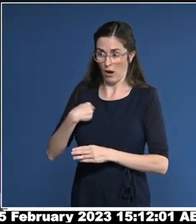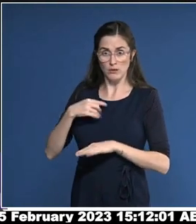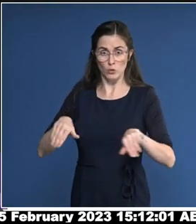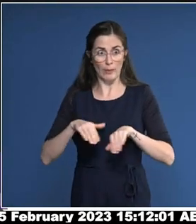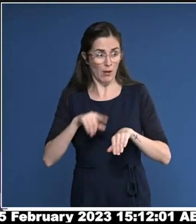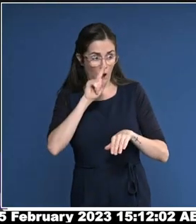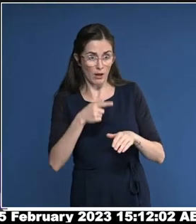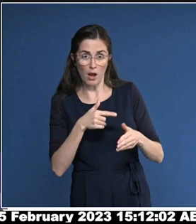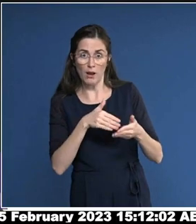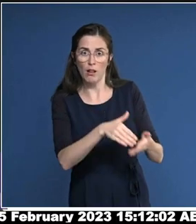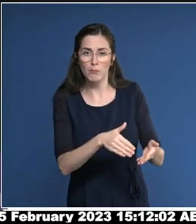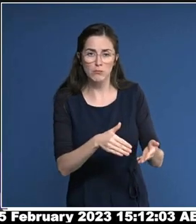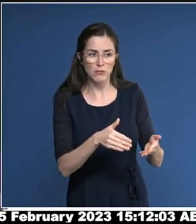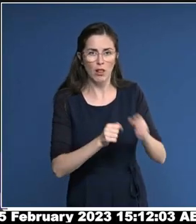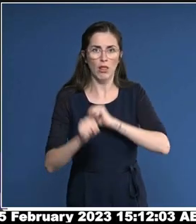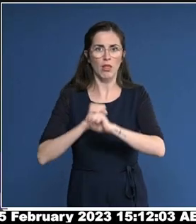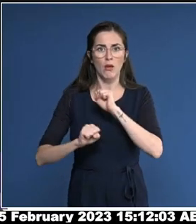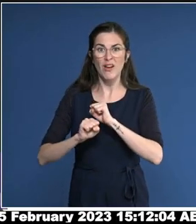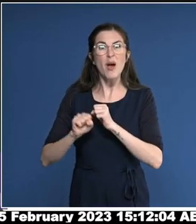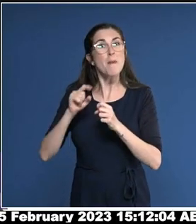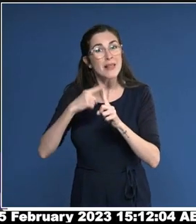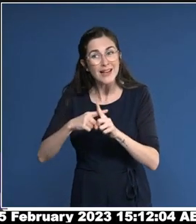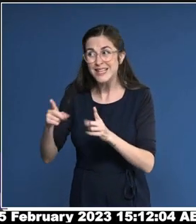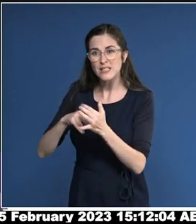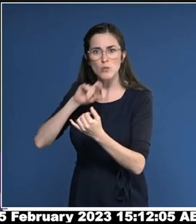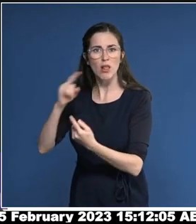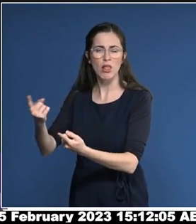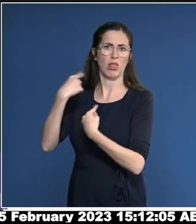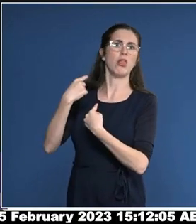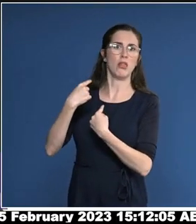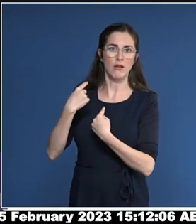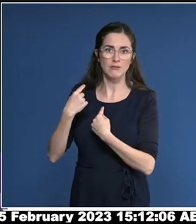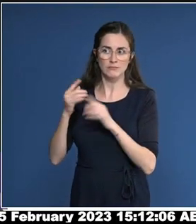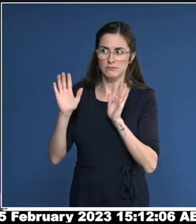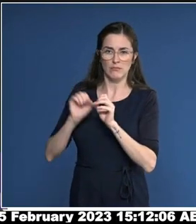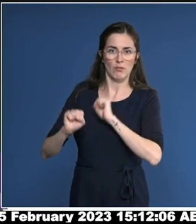I suggest to you, would it not be - to see the Commission's role as an opportunity for